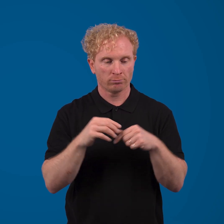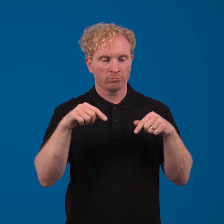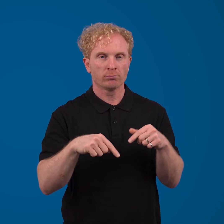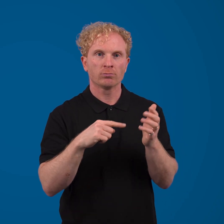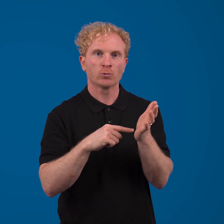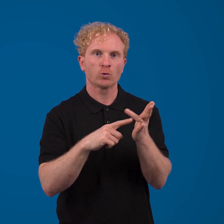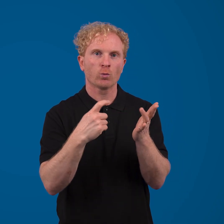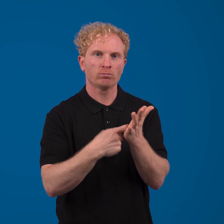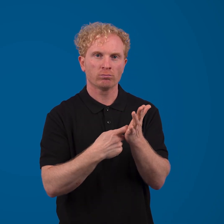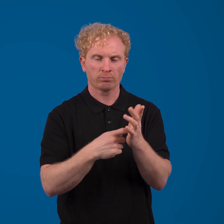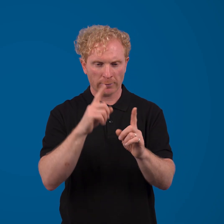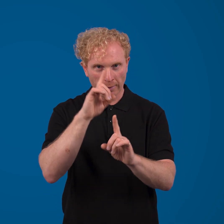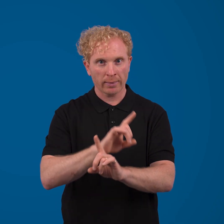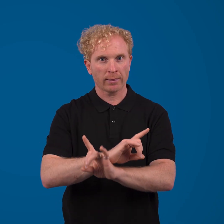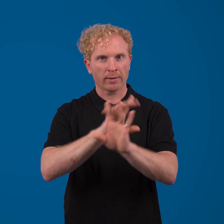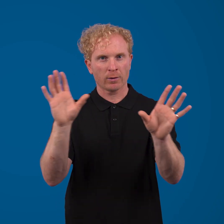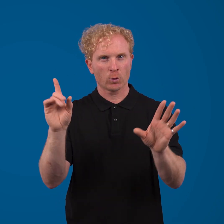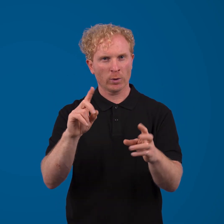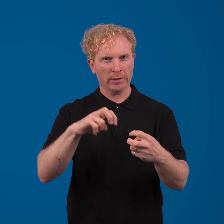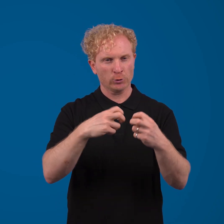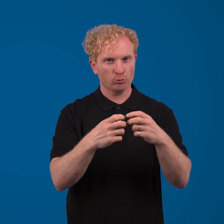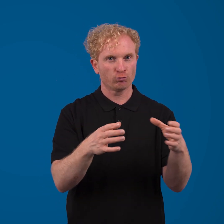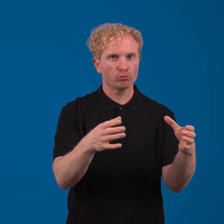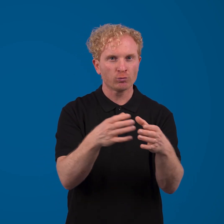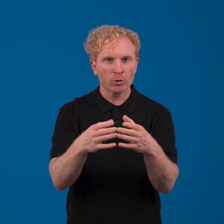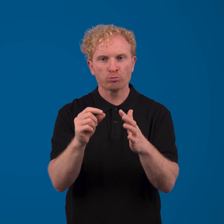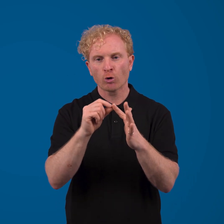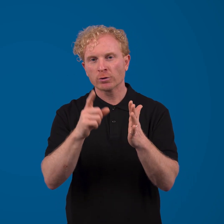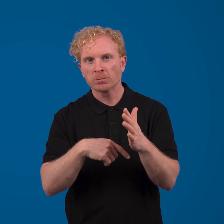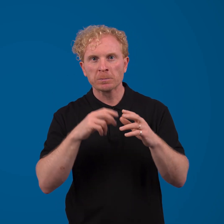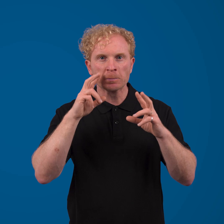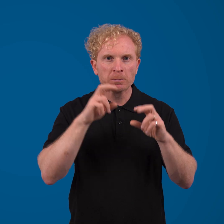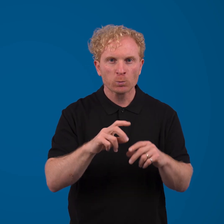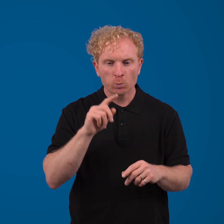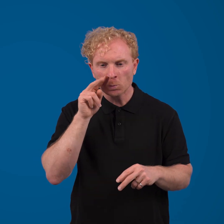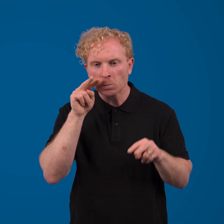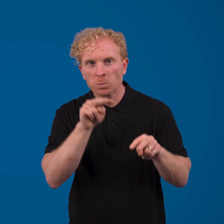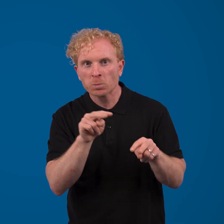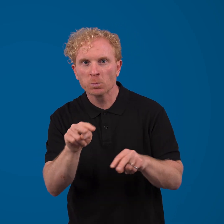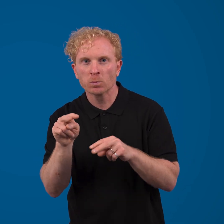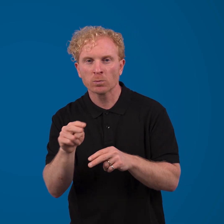A Terms of Reference defines what issues a group, project or investigation will look into,